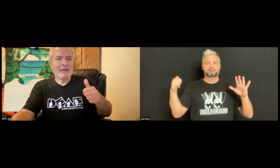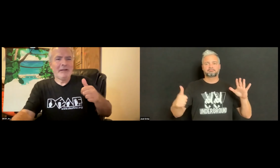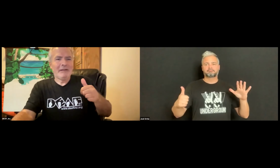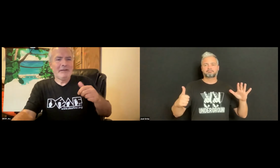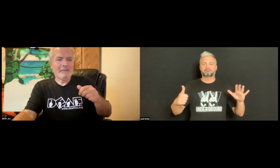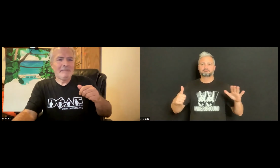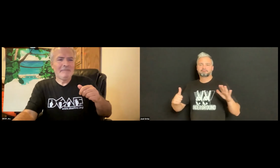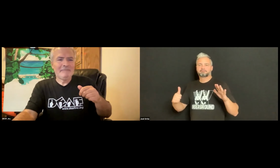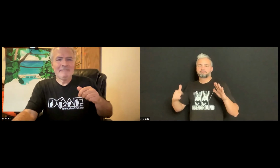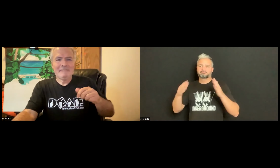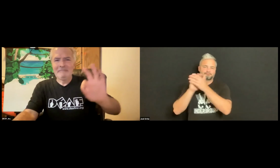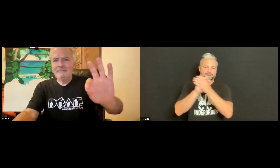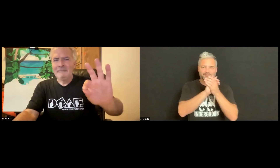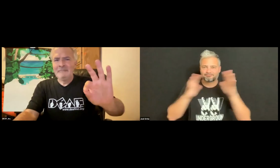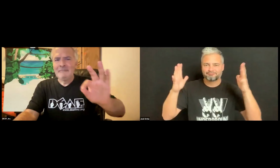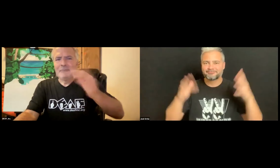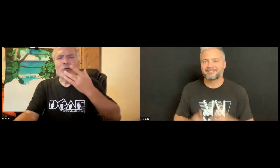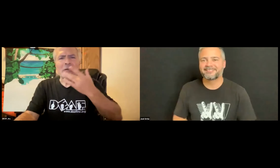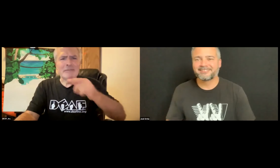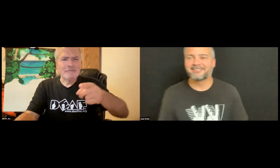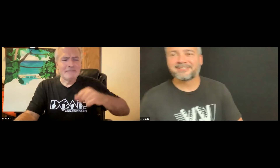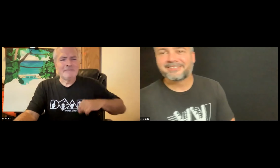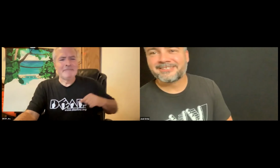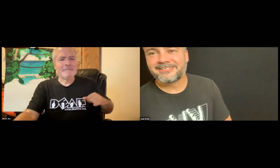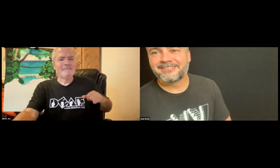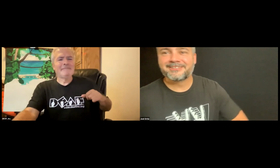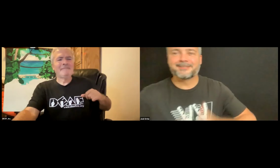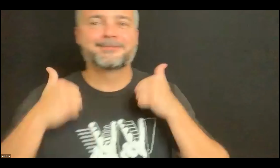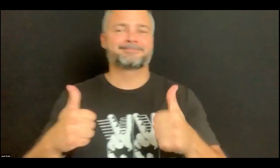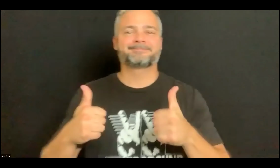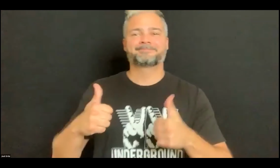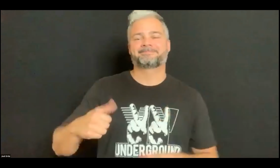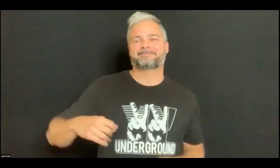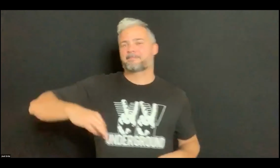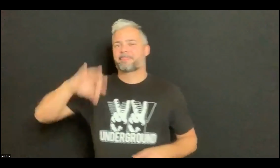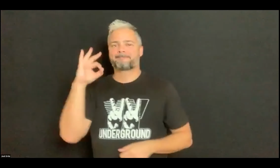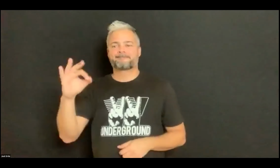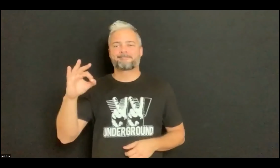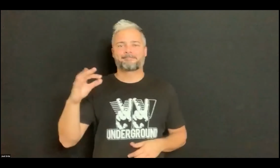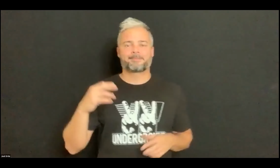Okay. Congratulations to the winner.